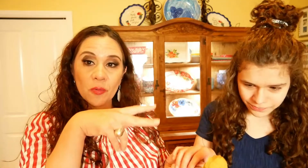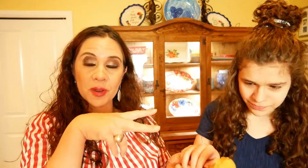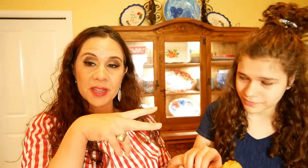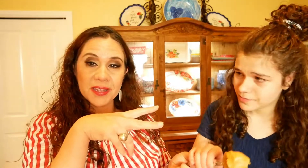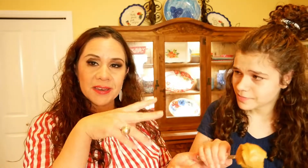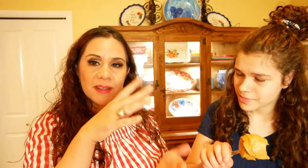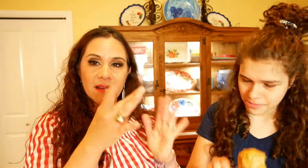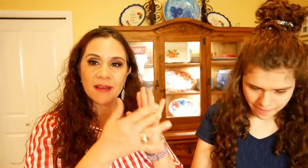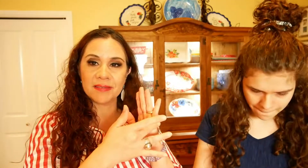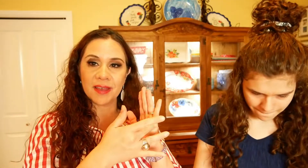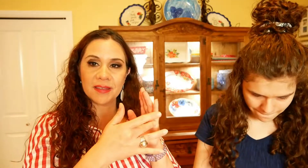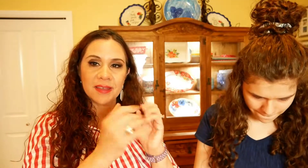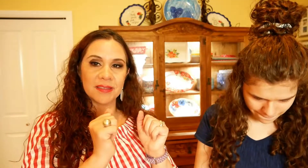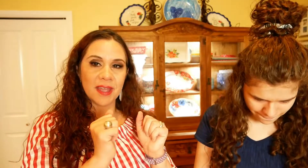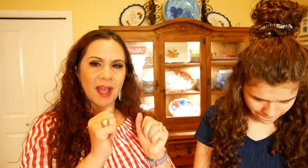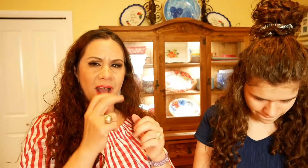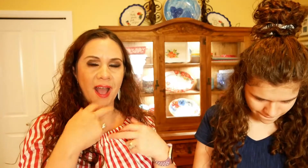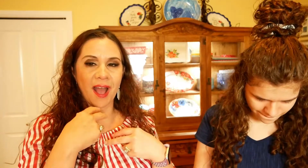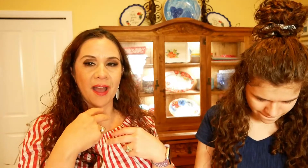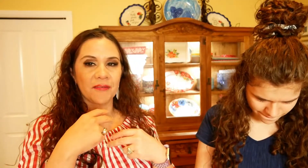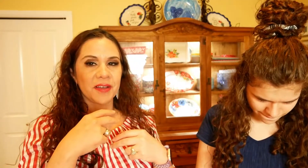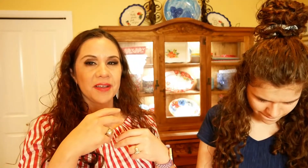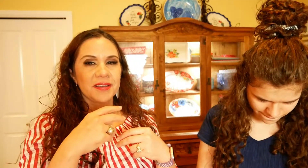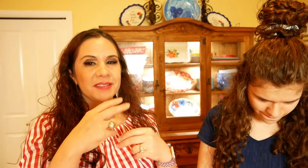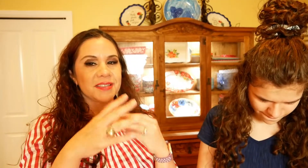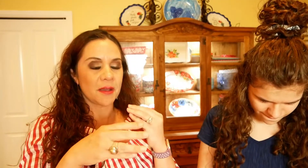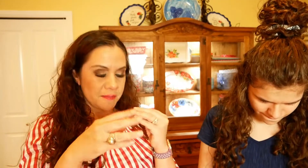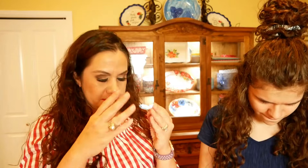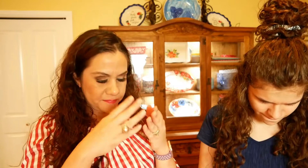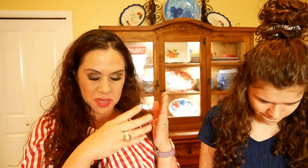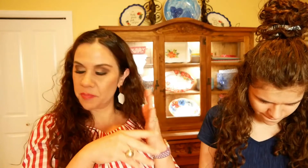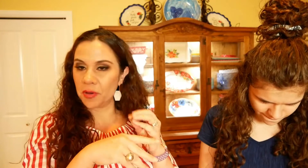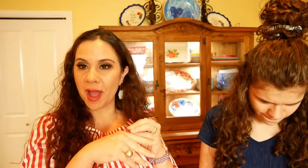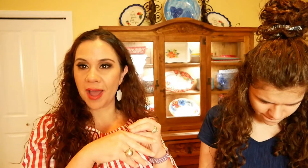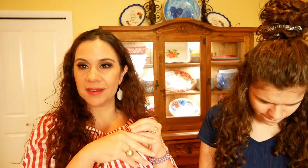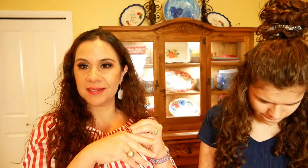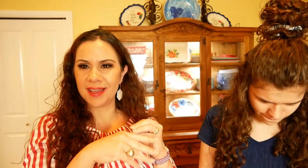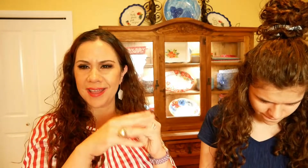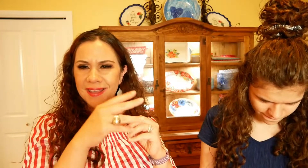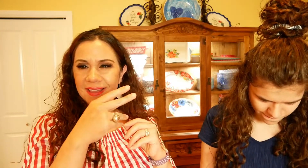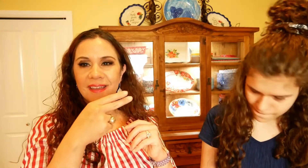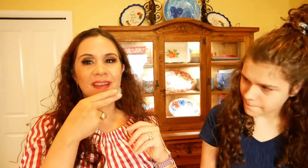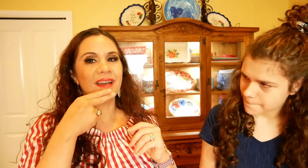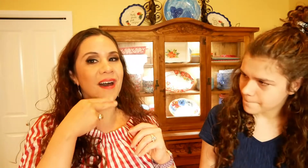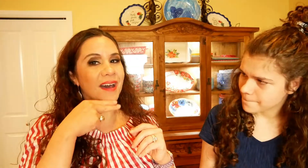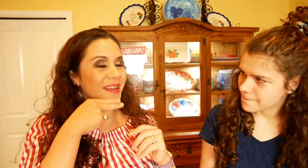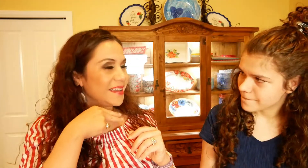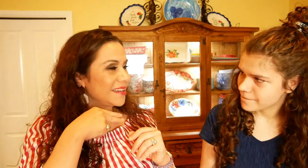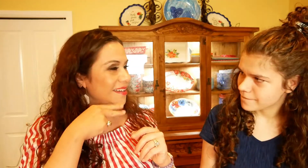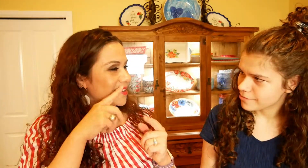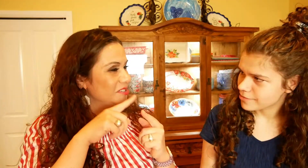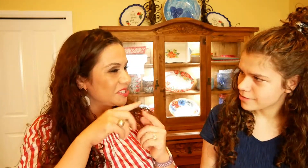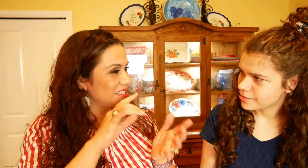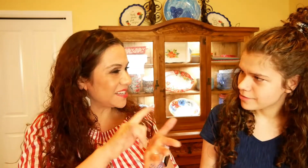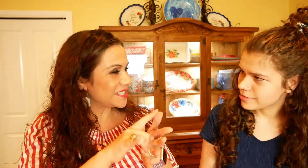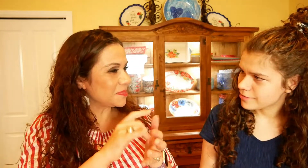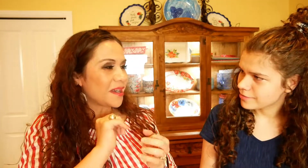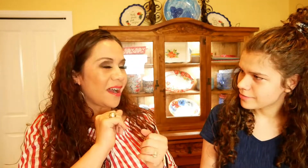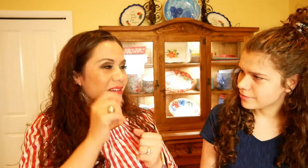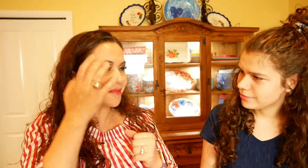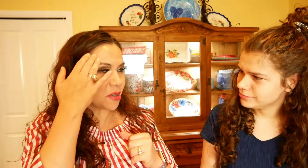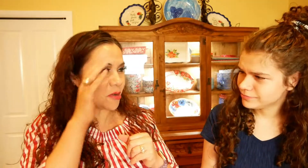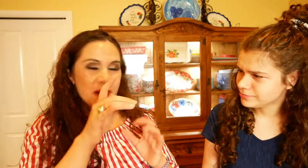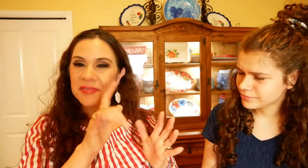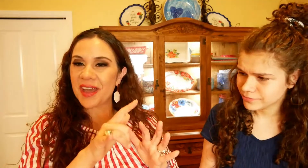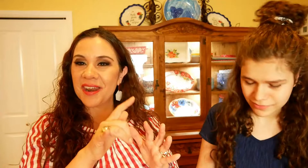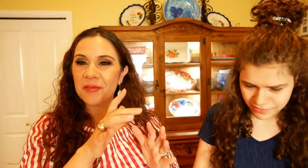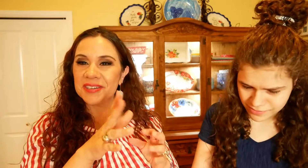read online that they have some people add like honey to this but i don't know about that i wanted